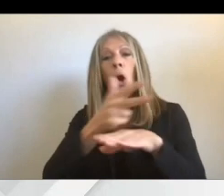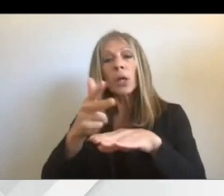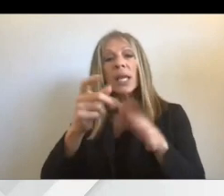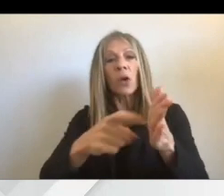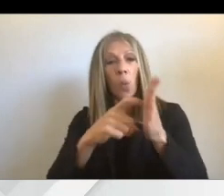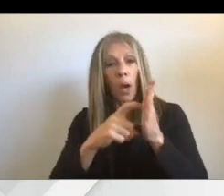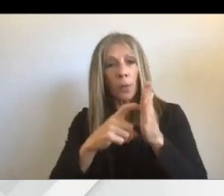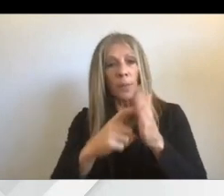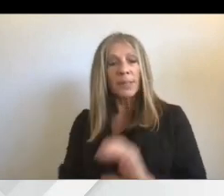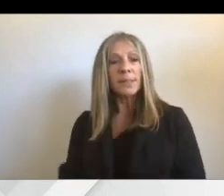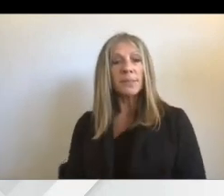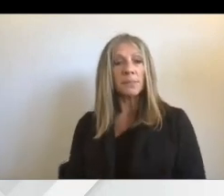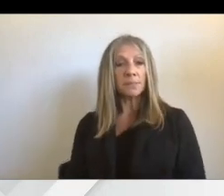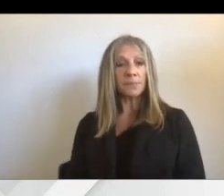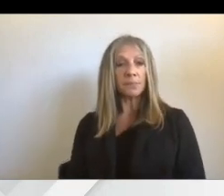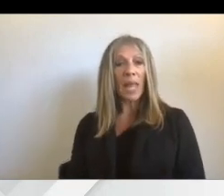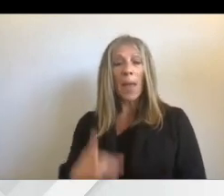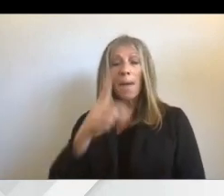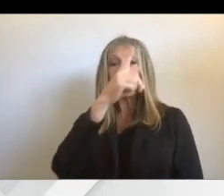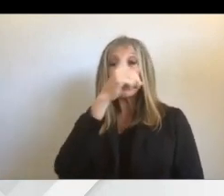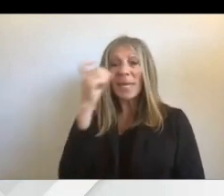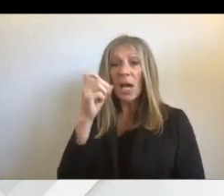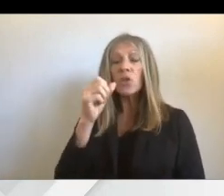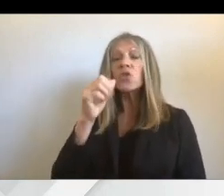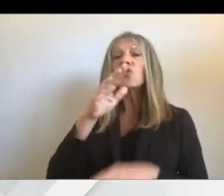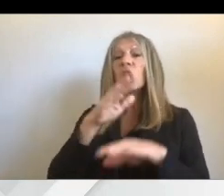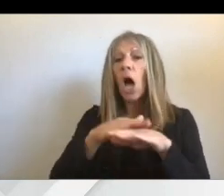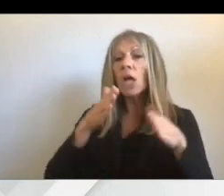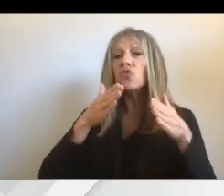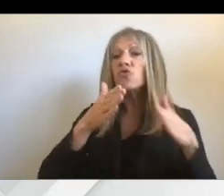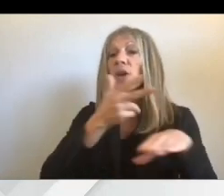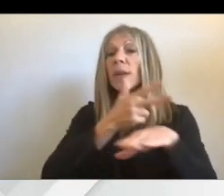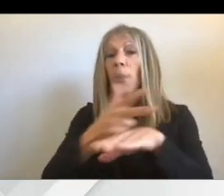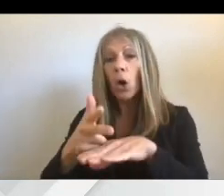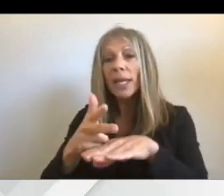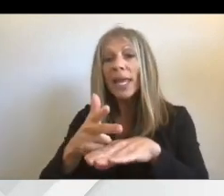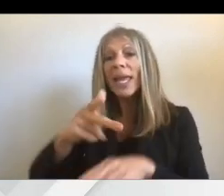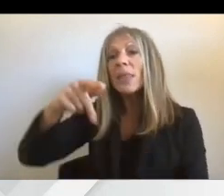Because there is on-street parking in the public right-of-way that is not on a block